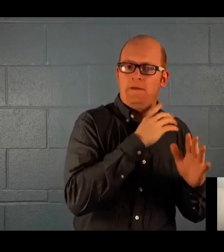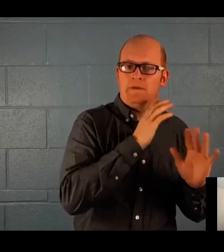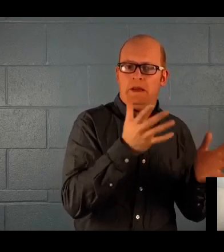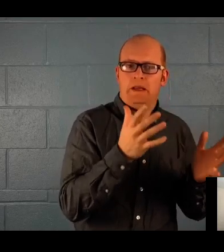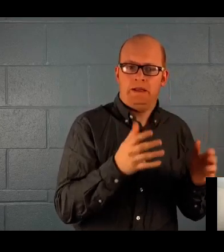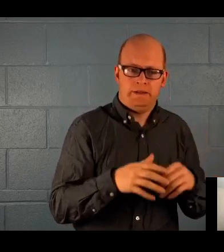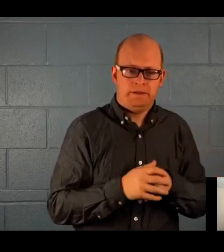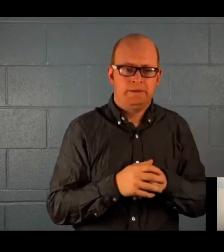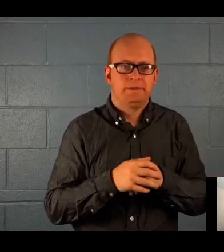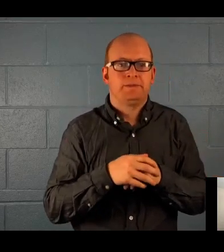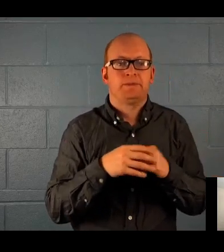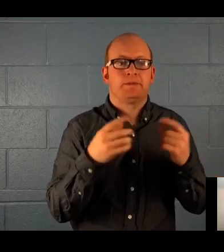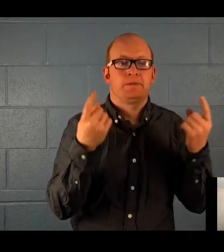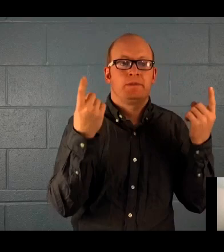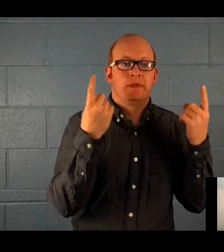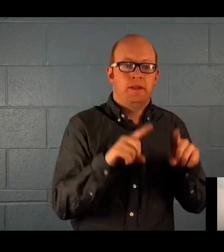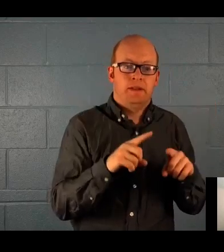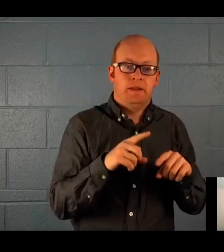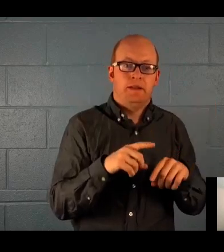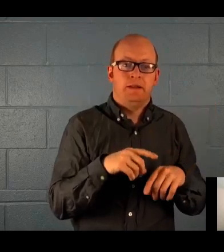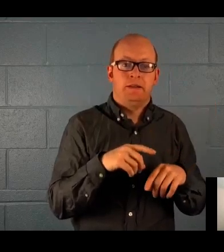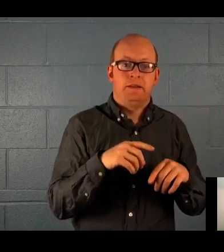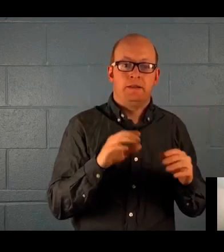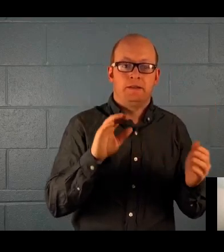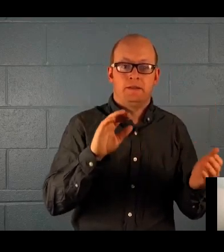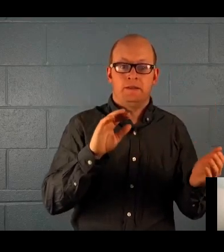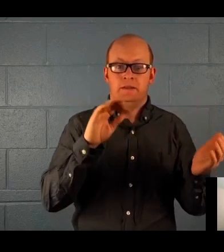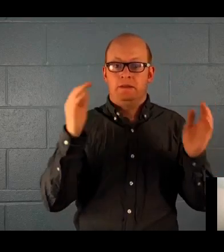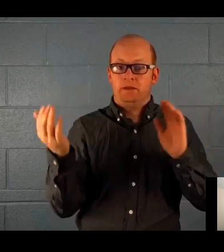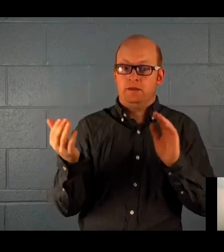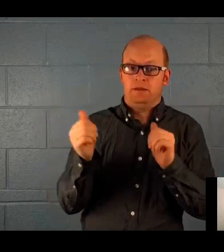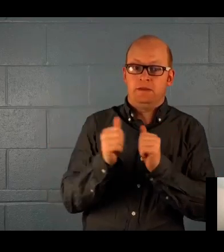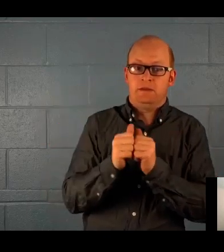And again there was a dose at which no loss of retinal function that was observed.